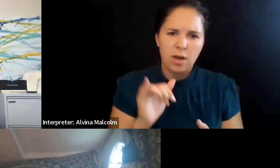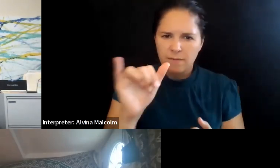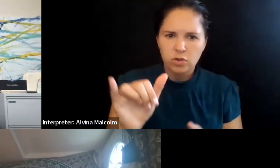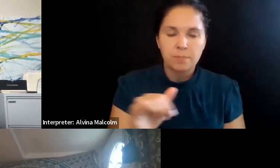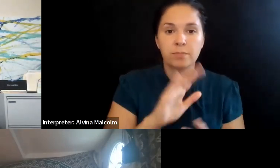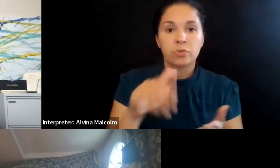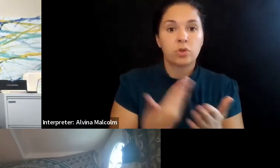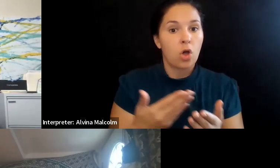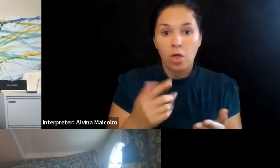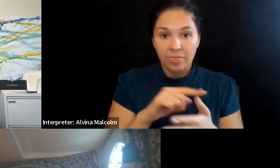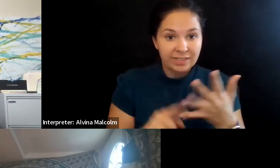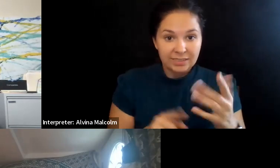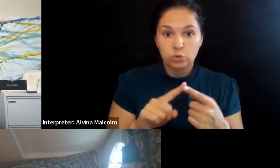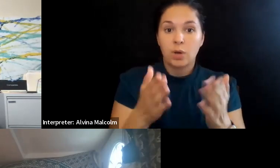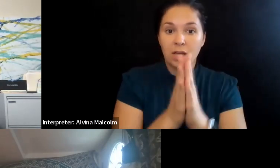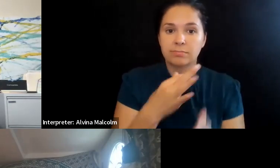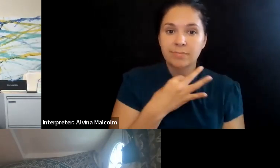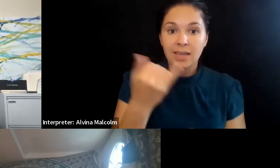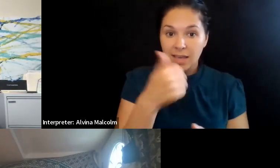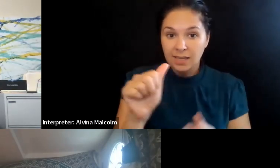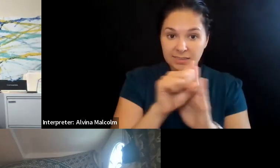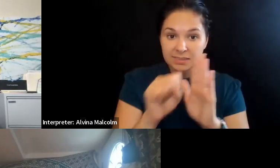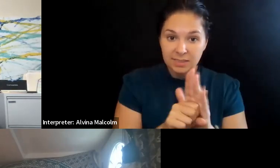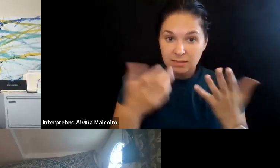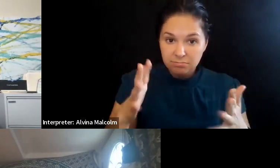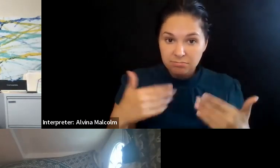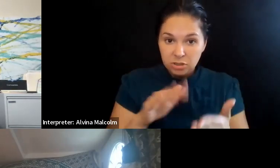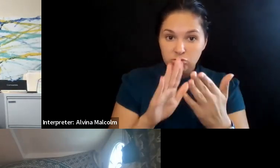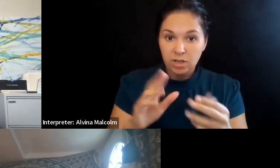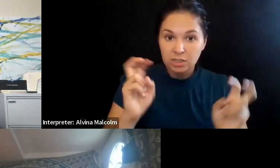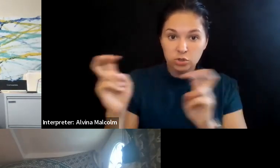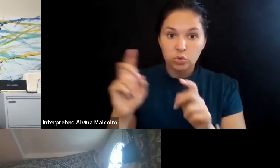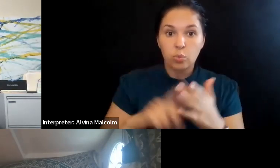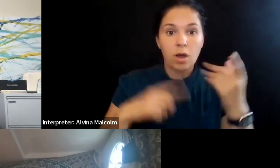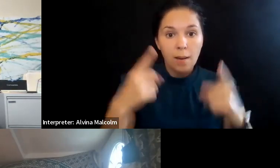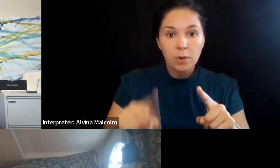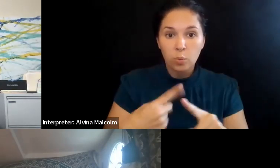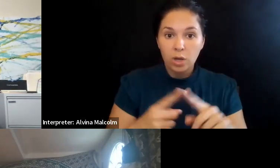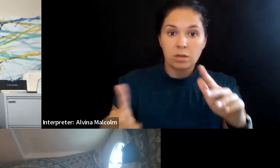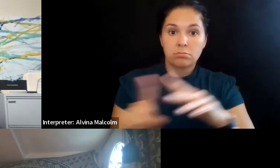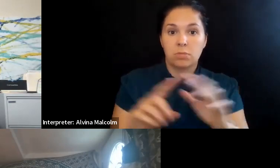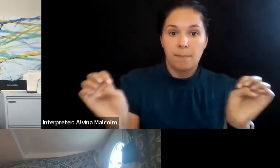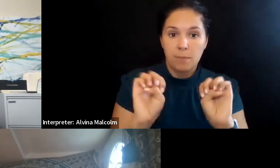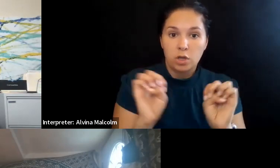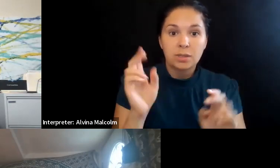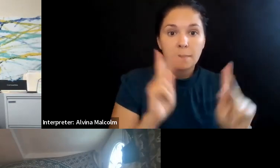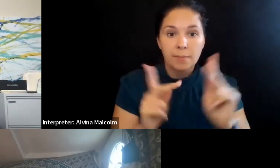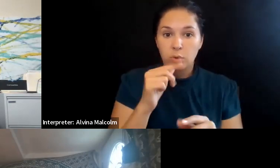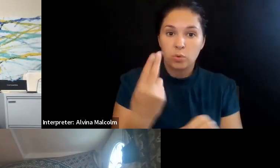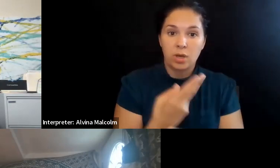supports who live an hour and a half away from me when it is a natural disaster emergency. I'm not going to have those natural supports forever.